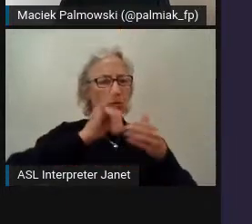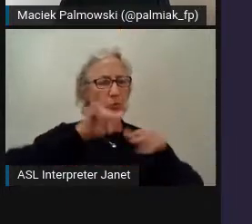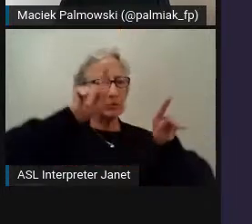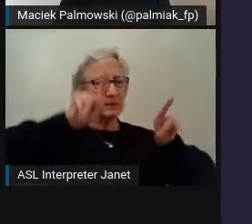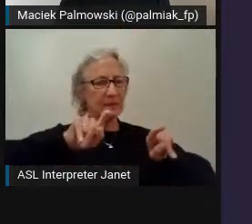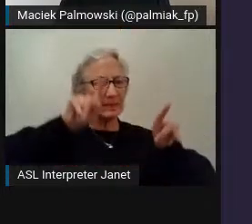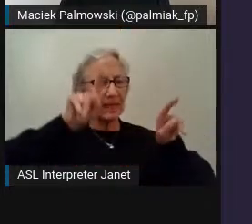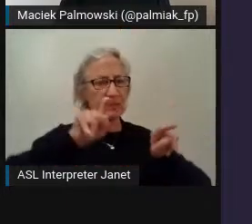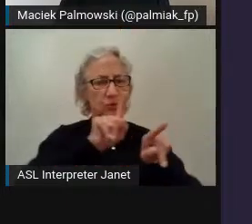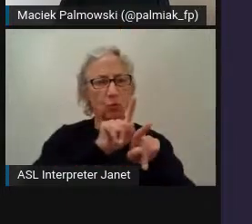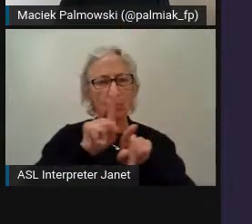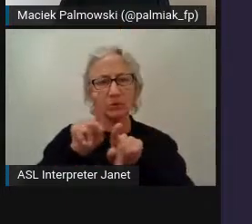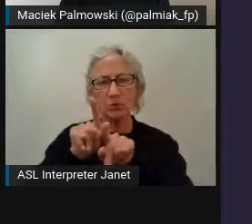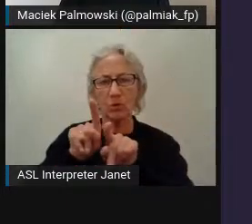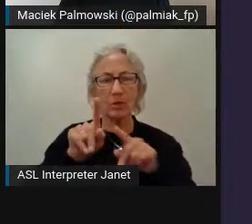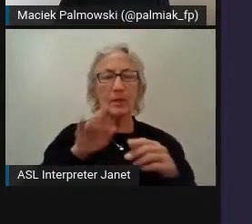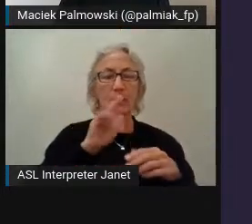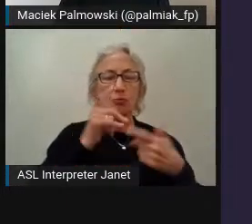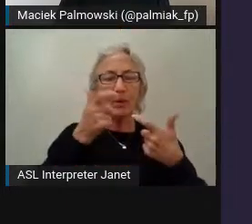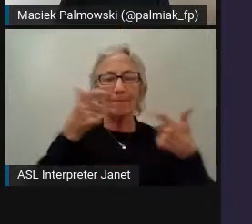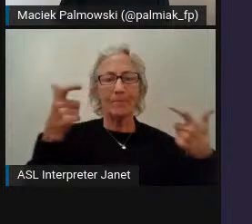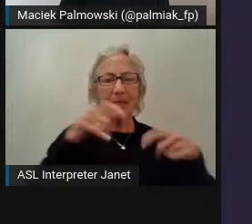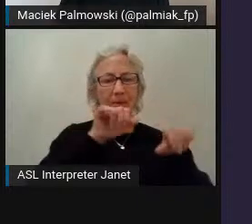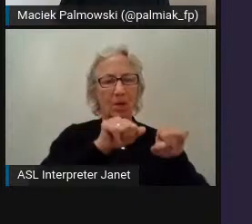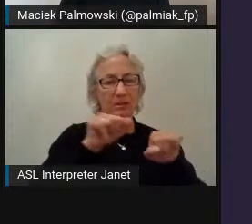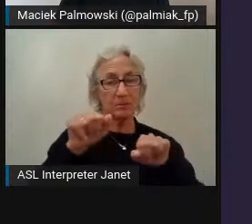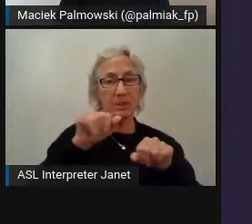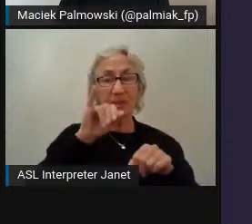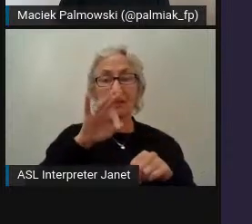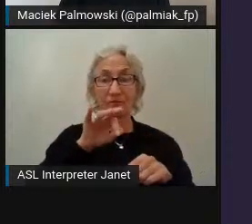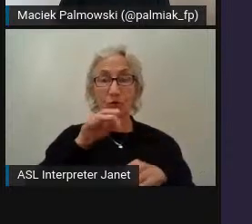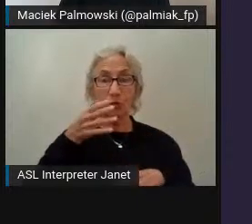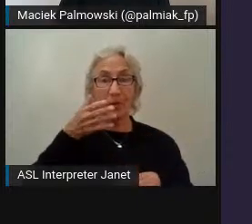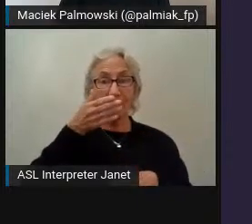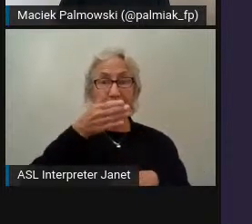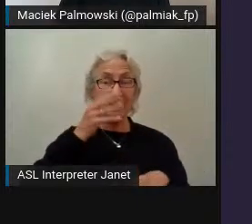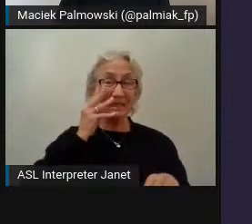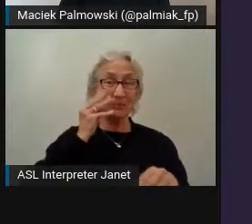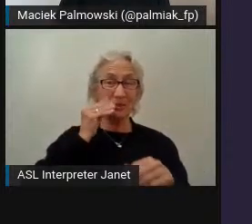important to explain why we edit those tests. I mentioned